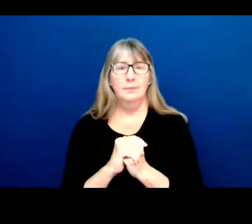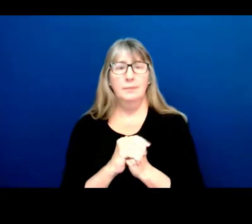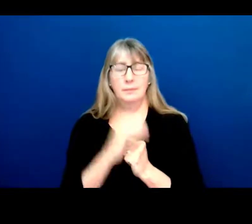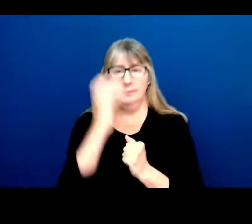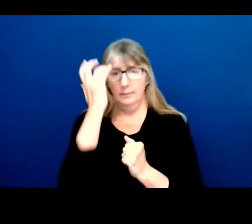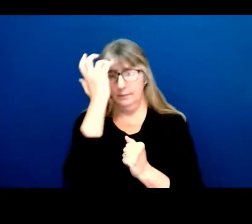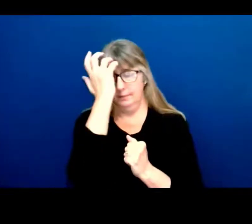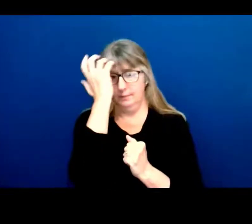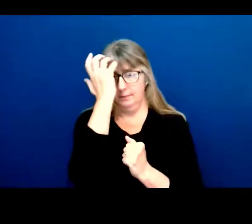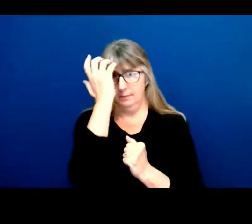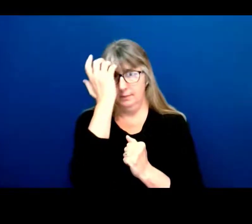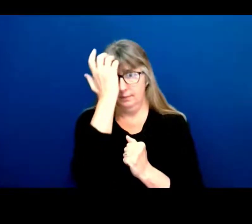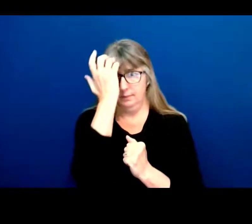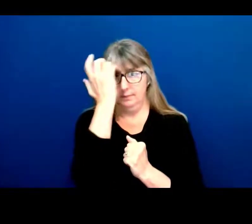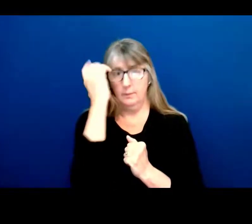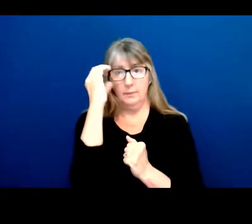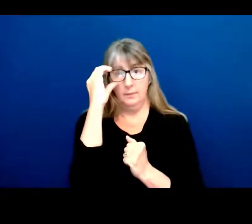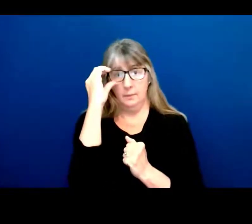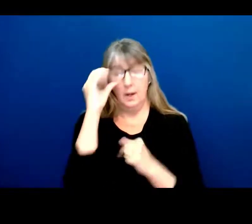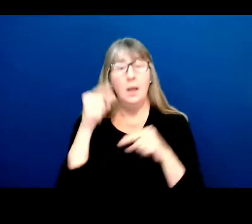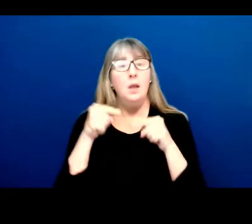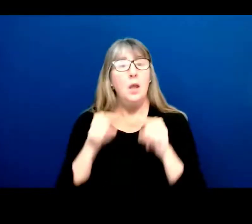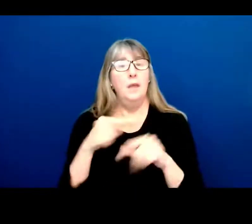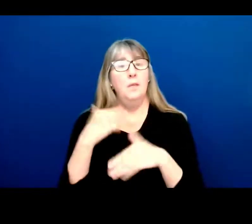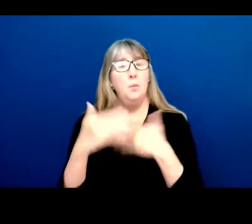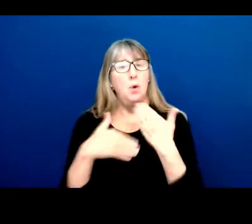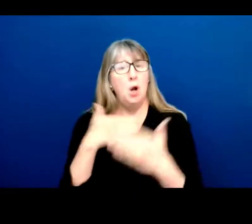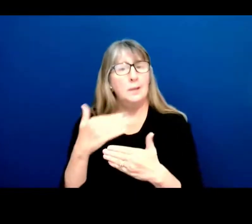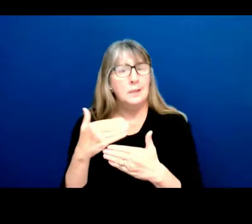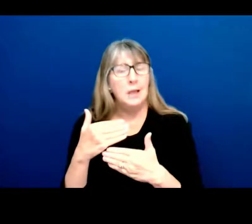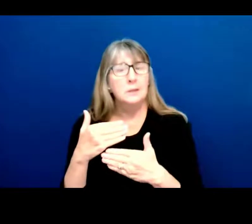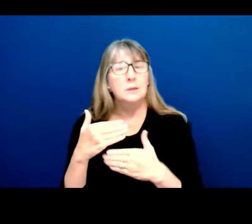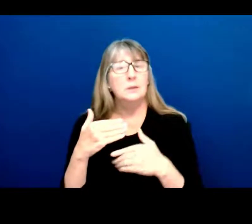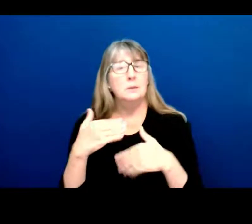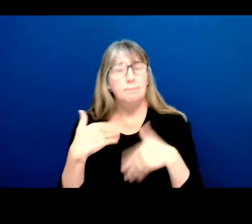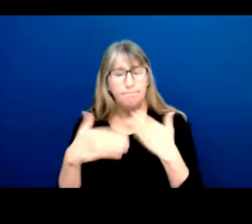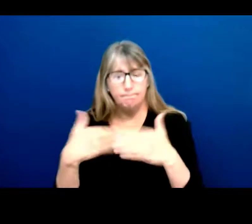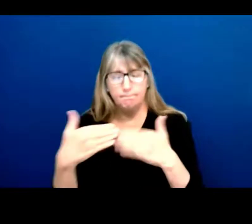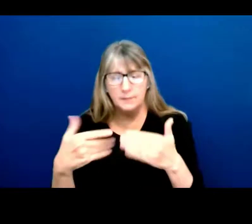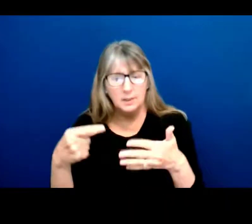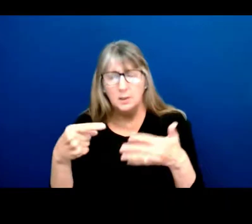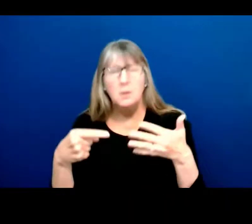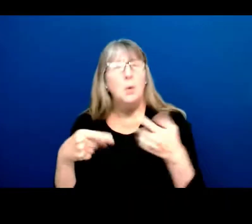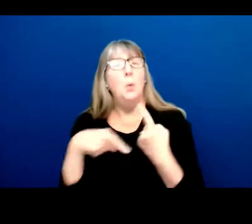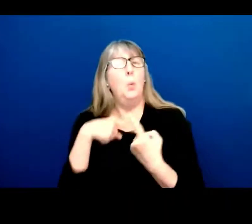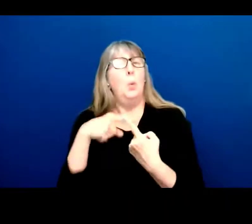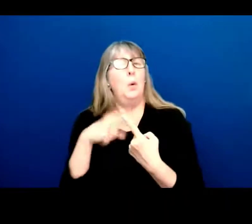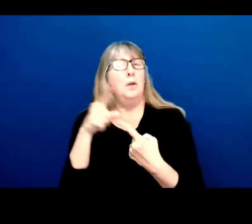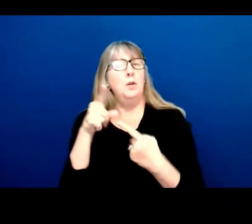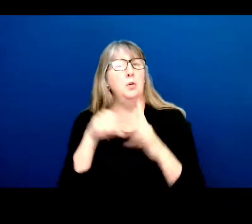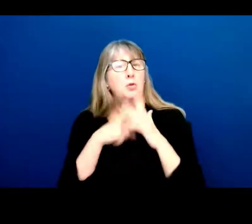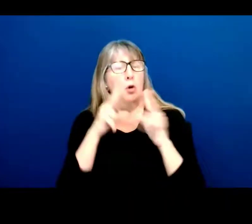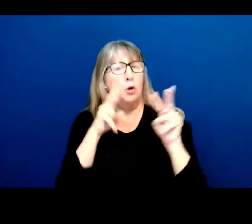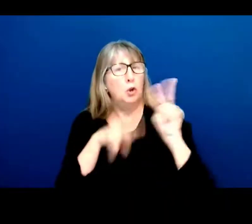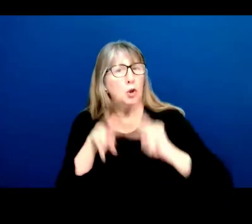"When in the process do you first start looking at whether you have an FCOI or an SFI?"